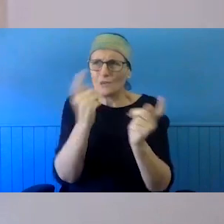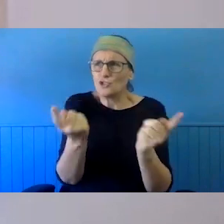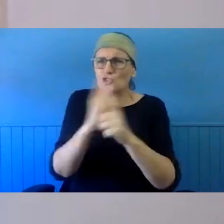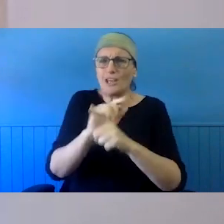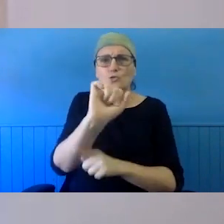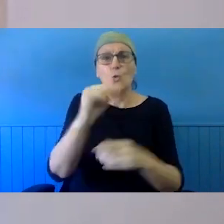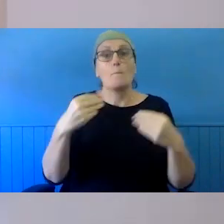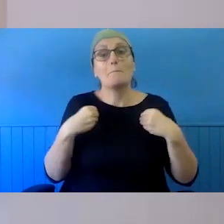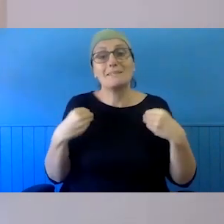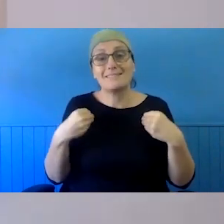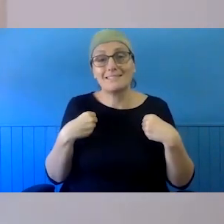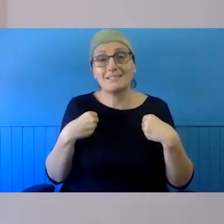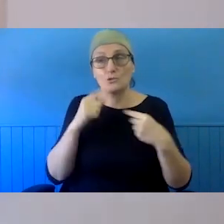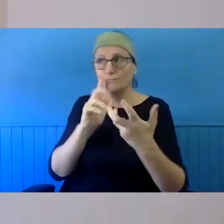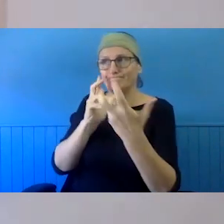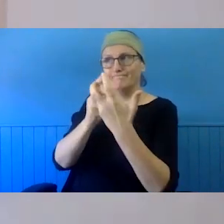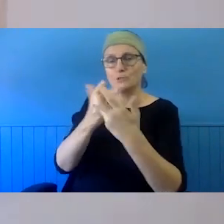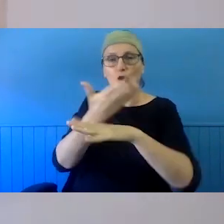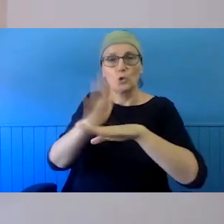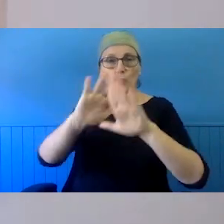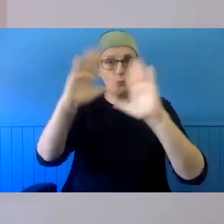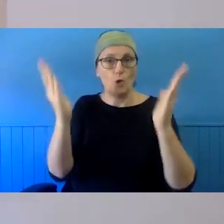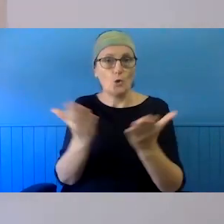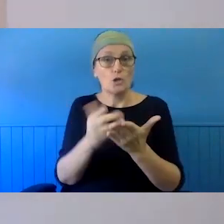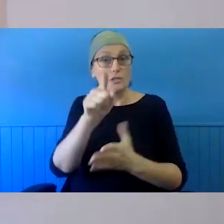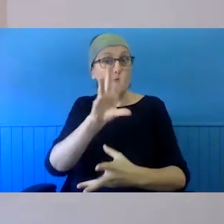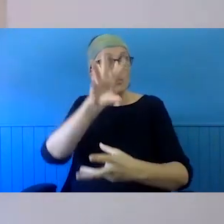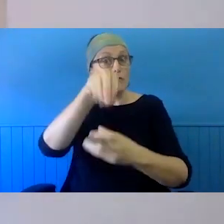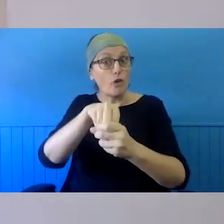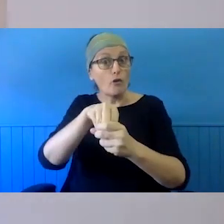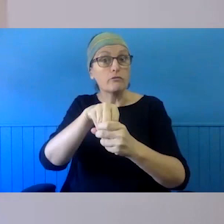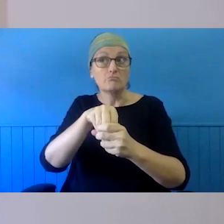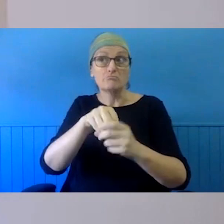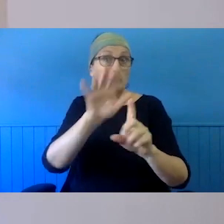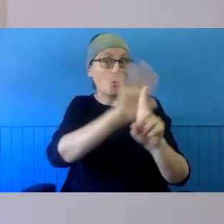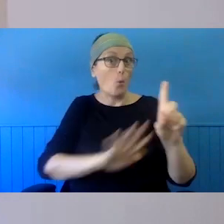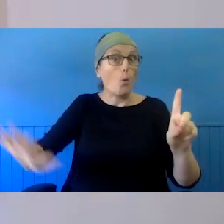from around Australia in a 6-month program to explore, ideate, and